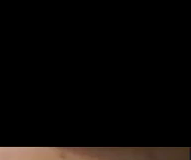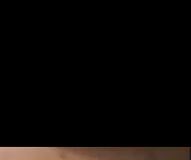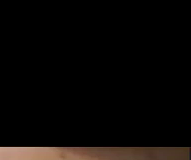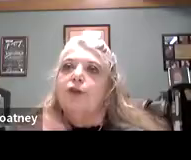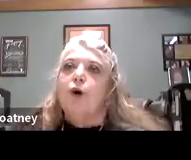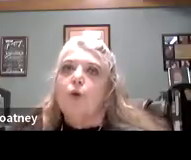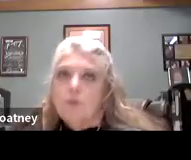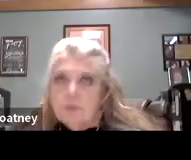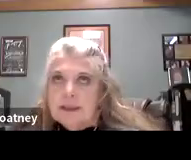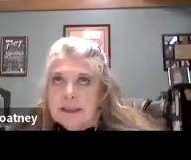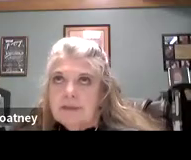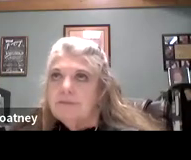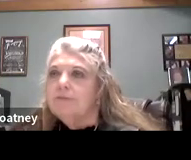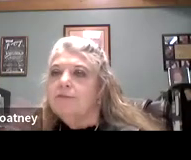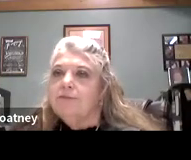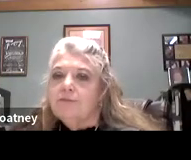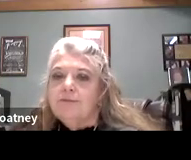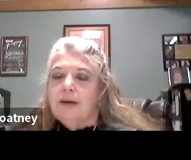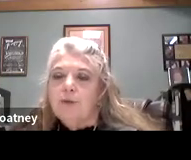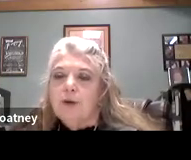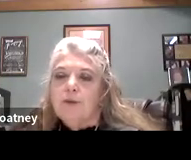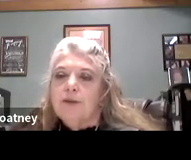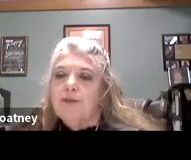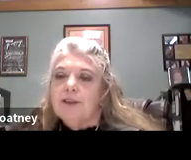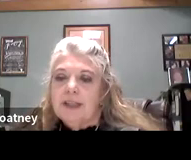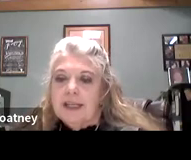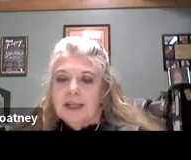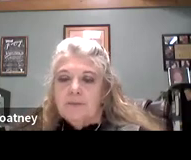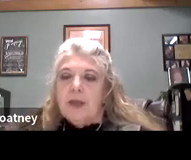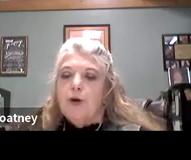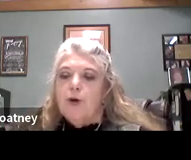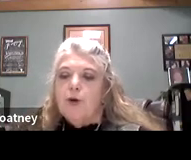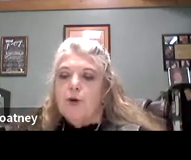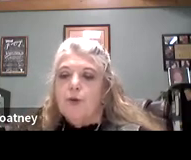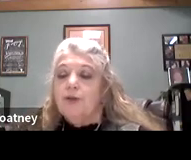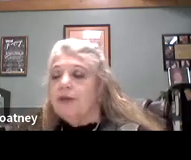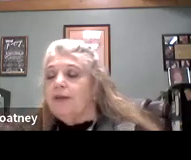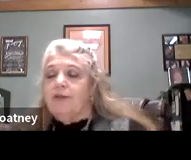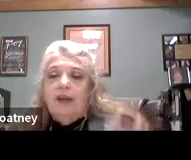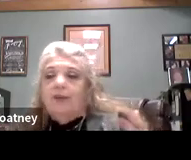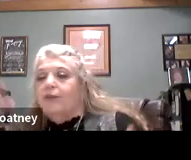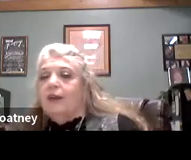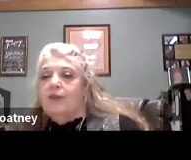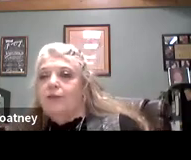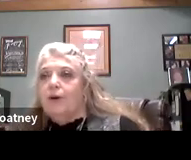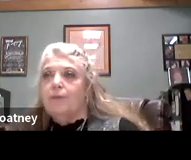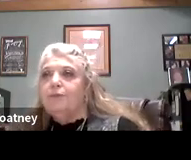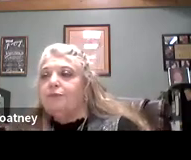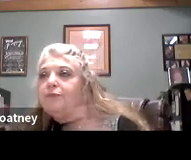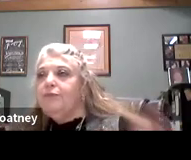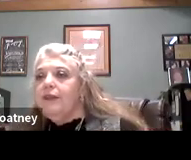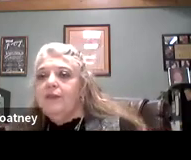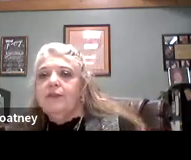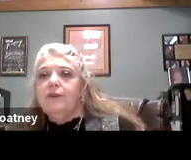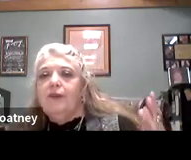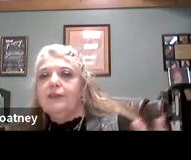An individual advocacy is when people have a barrier that is affecting them individually.